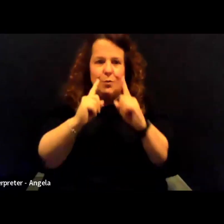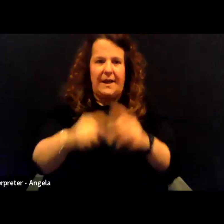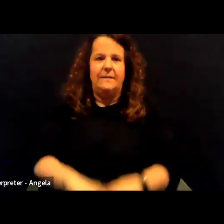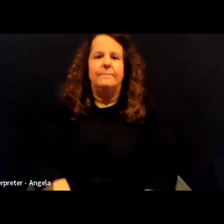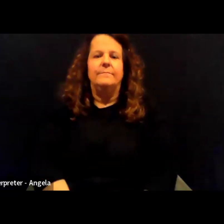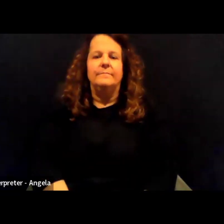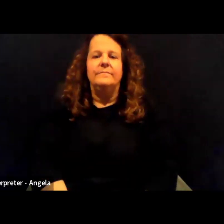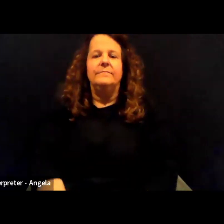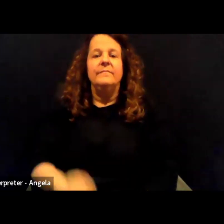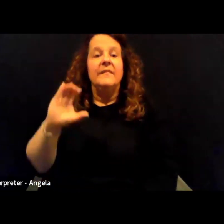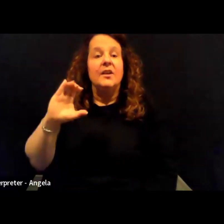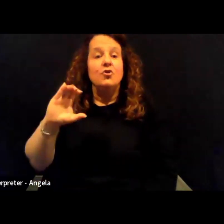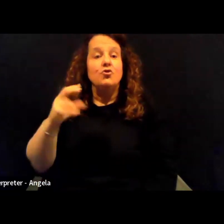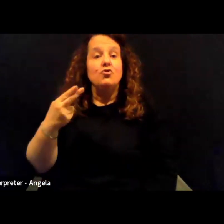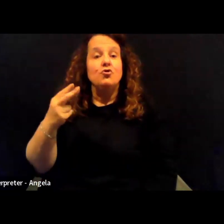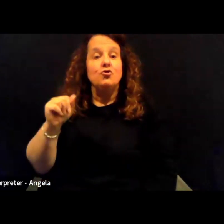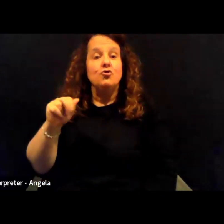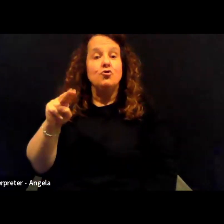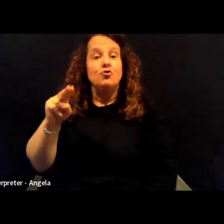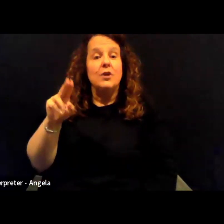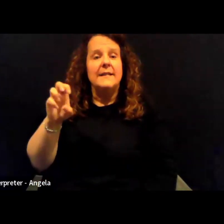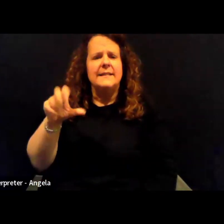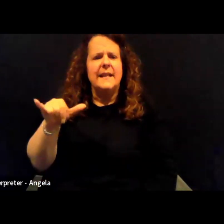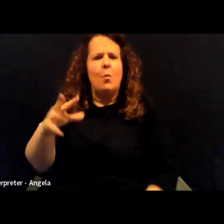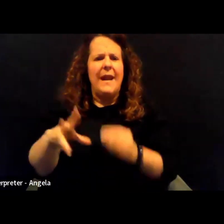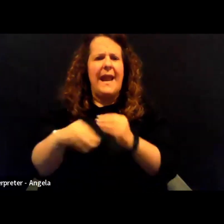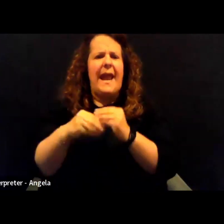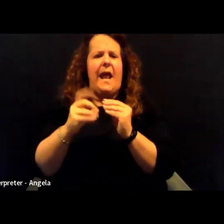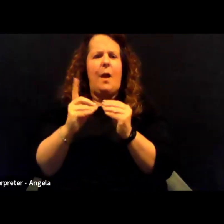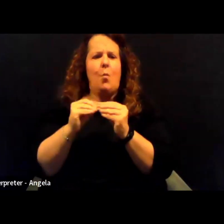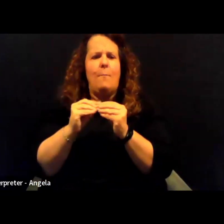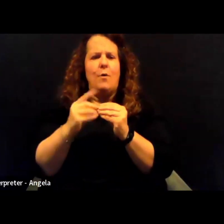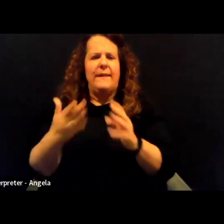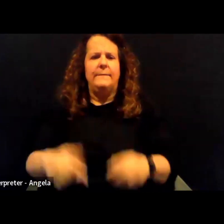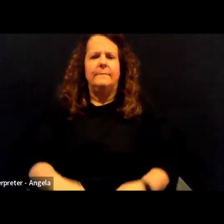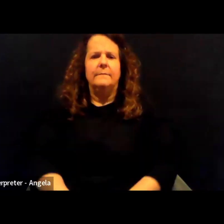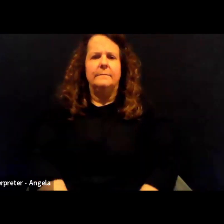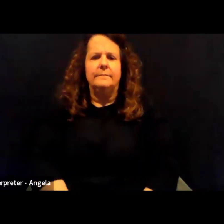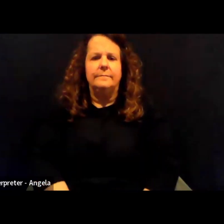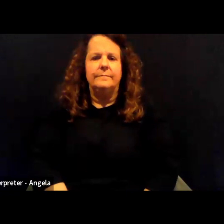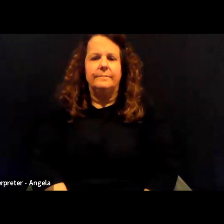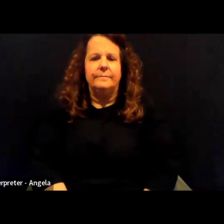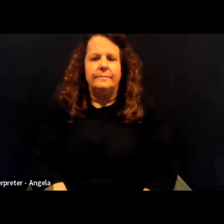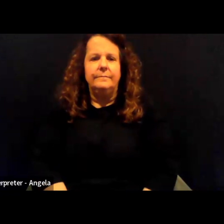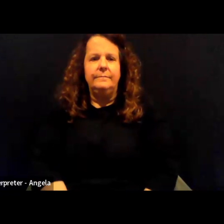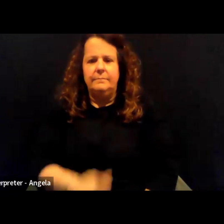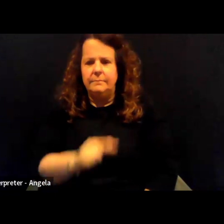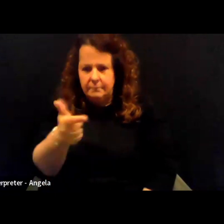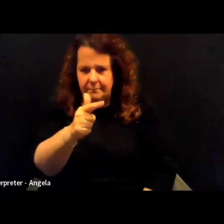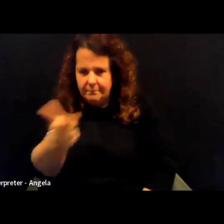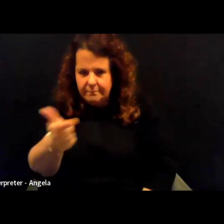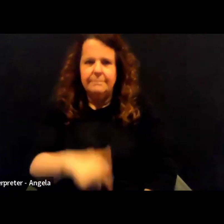I just want to add one quick. Oh, , hearing, sorry, hearing what